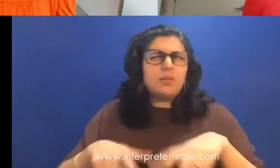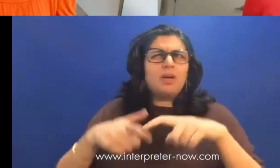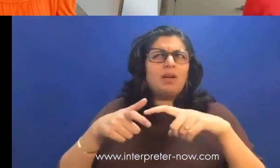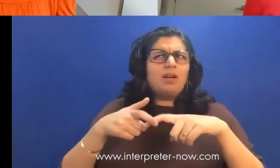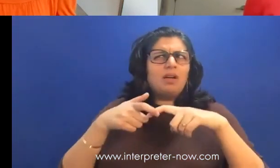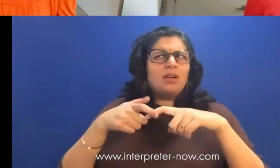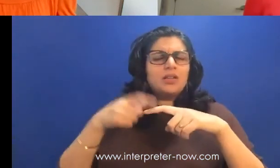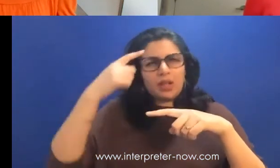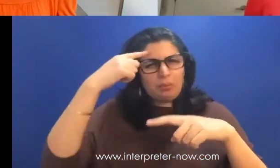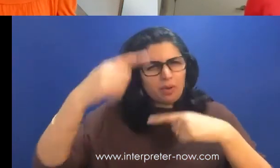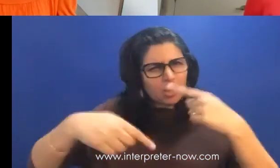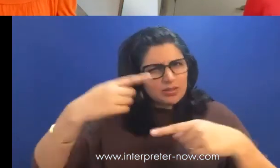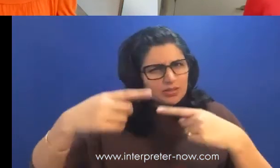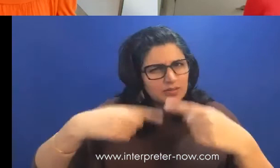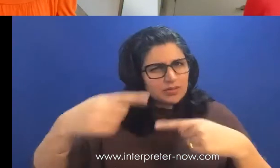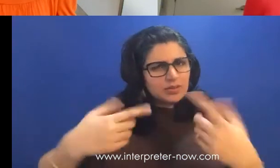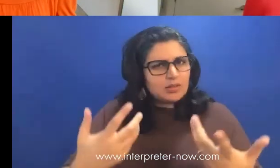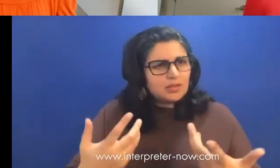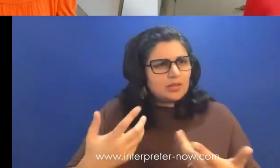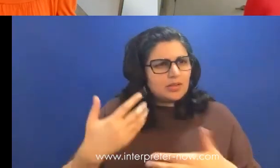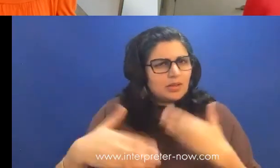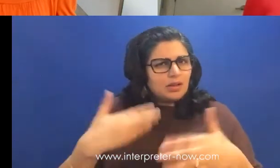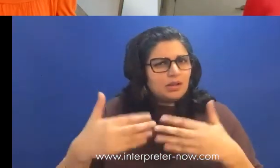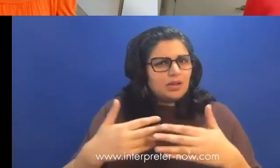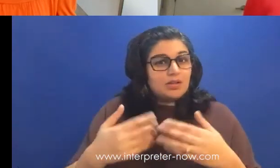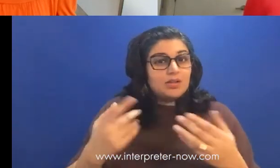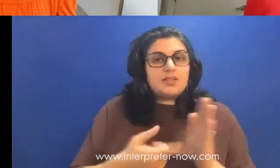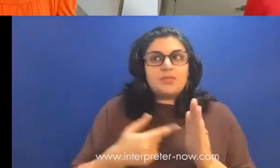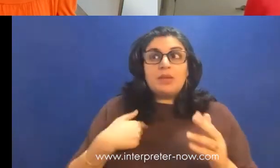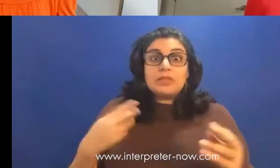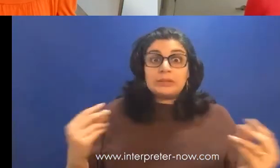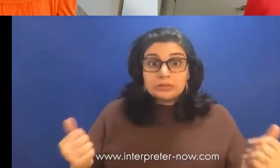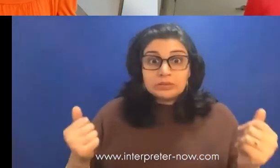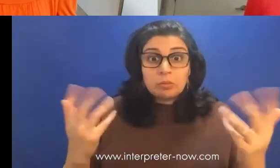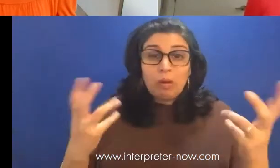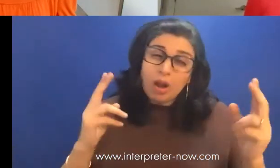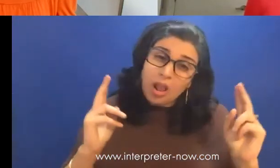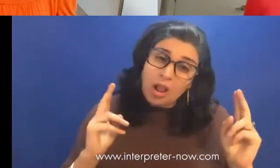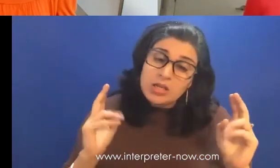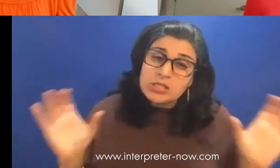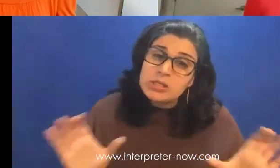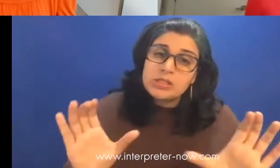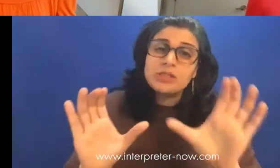Sometimes, I think in our rush to action, and in our rush to, you know, again, research